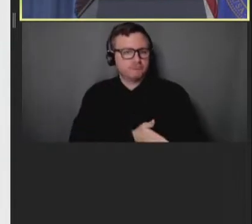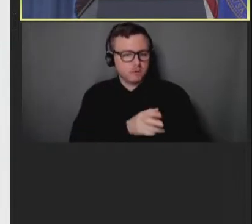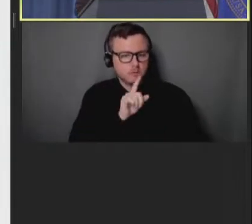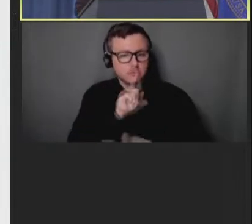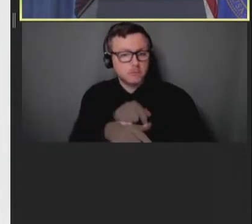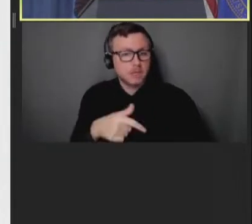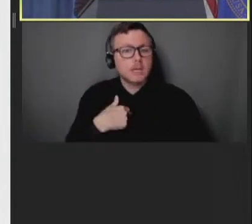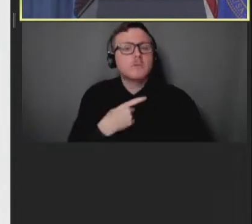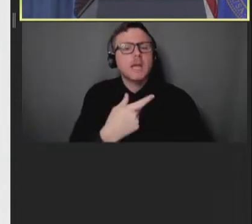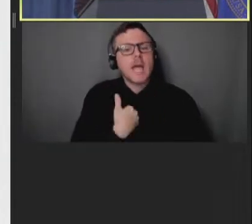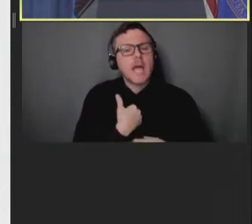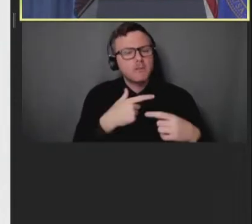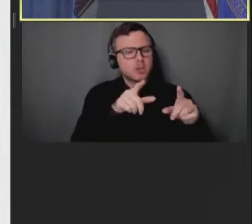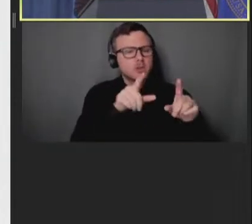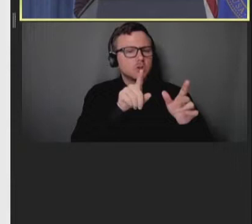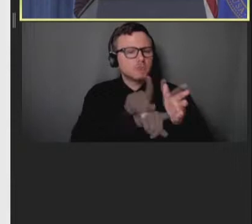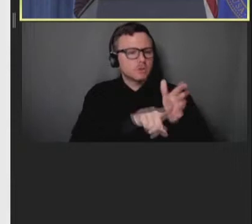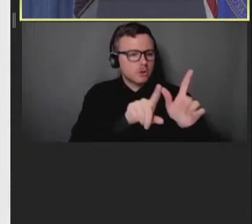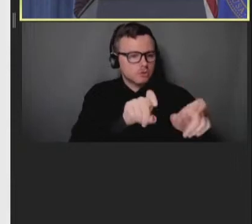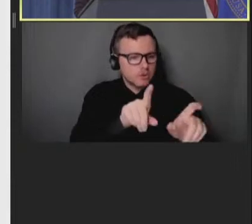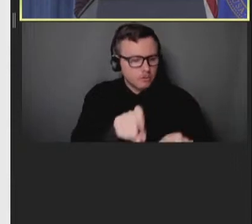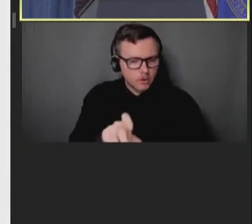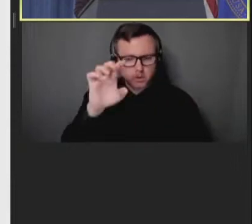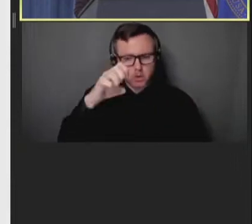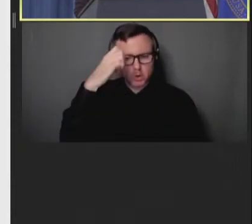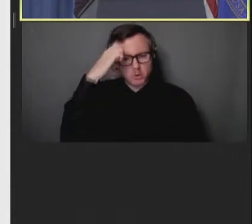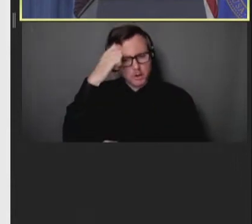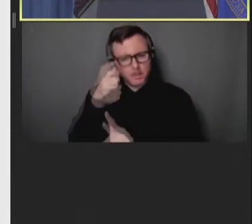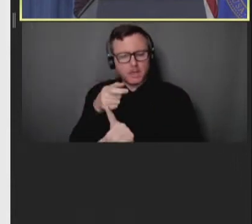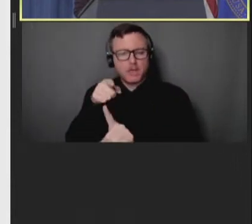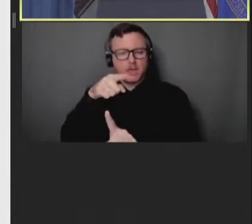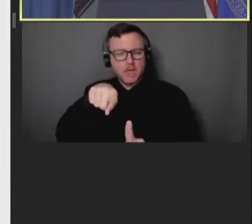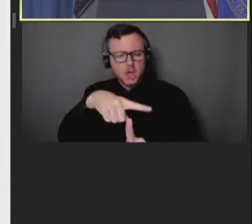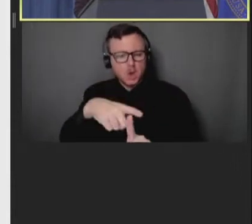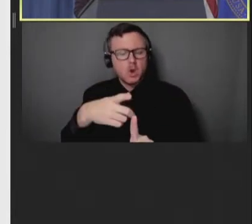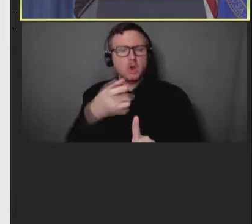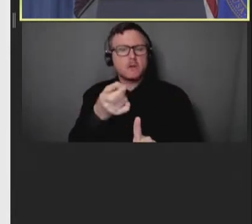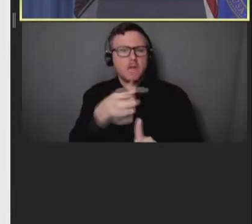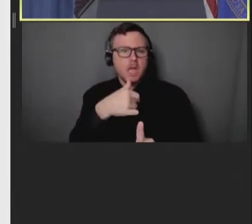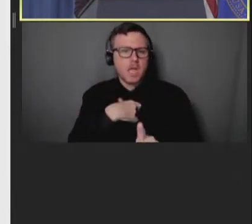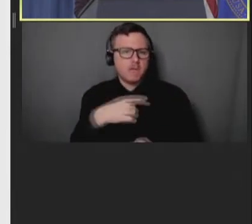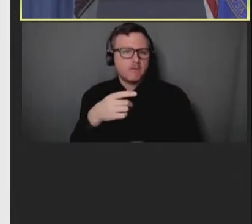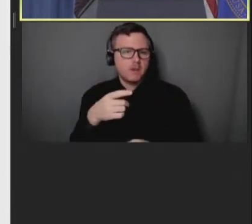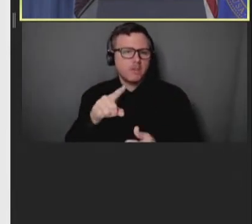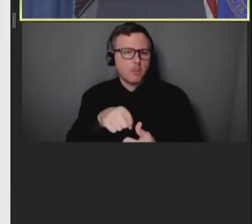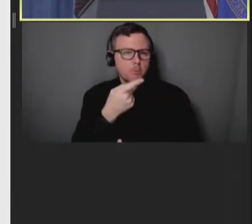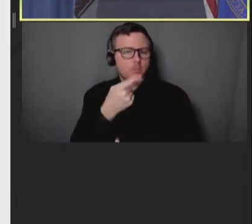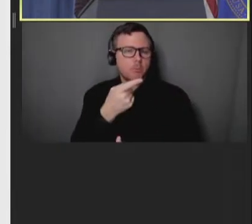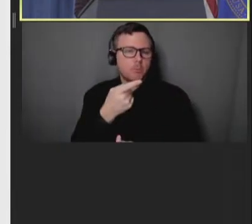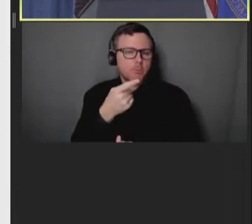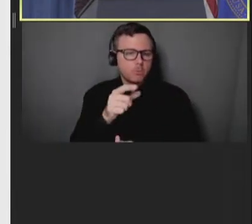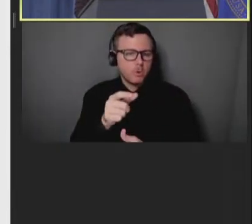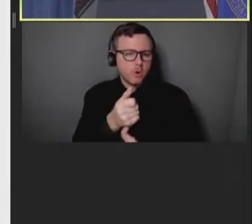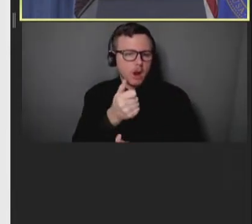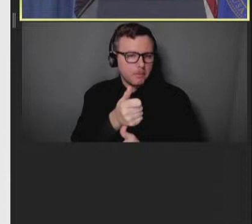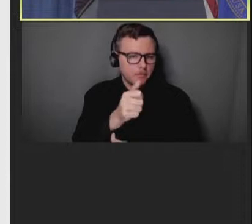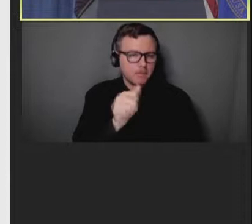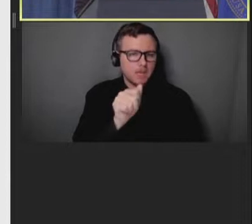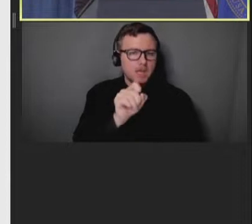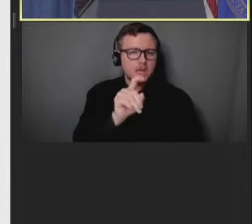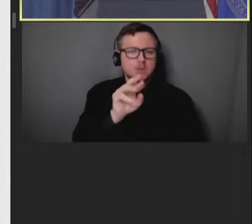into effect in Europe, studying the primary series whereby the AstraZeneca was given as a first dose,